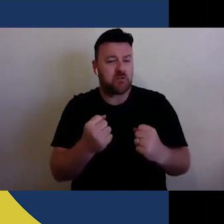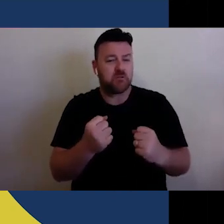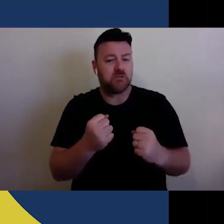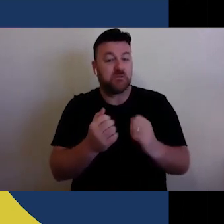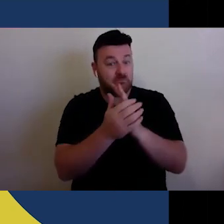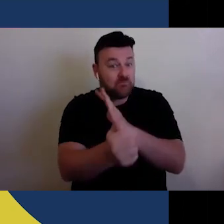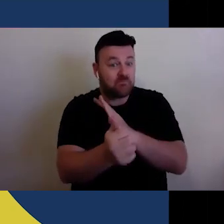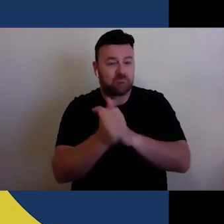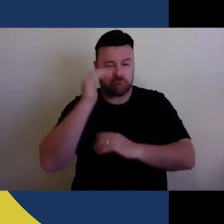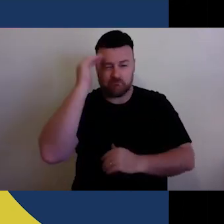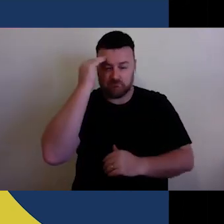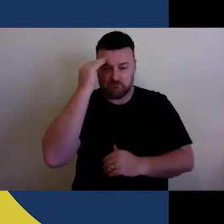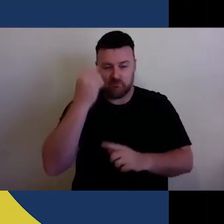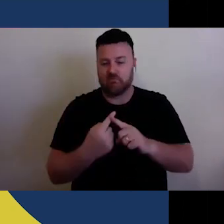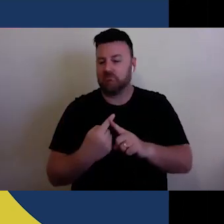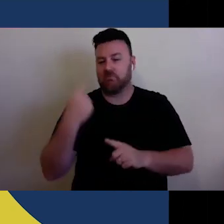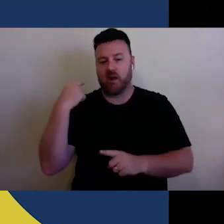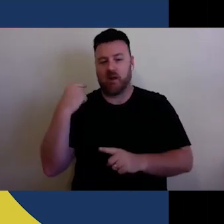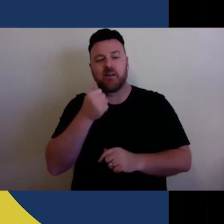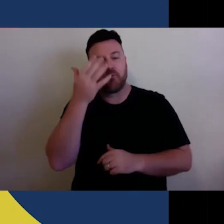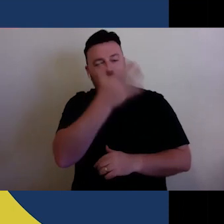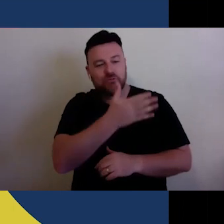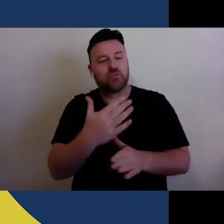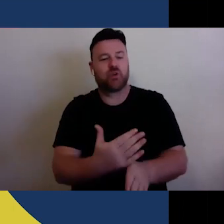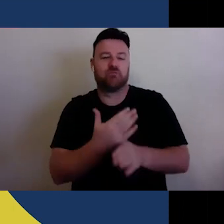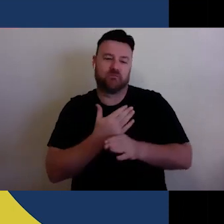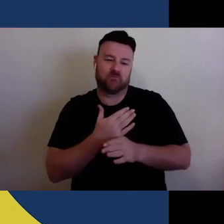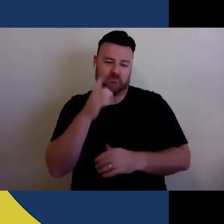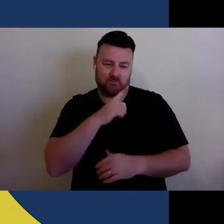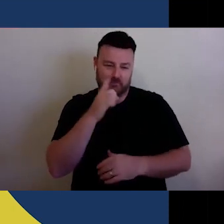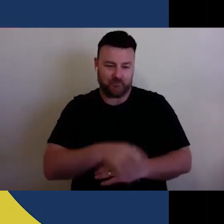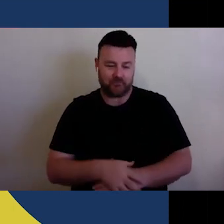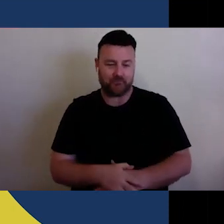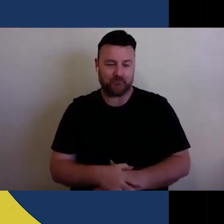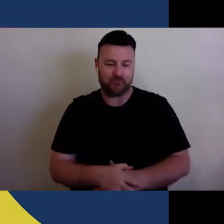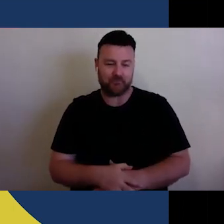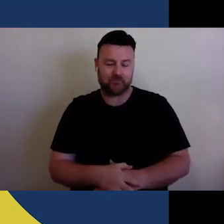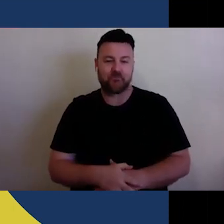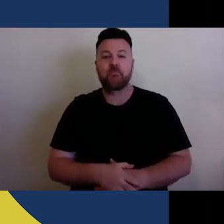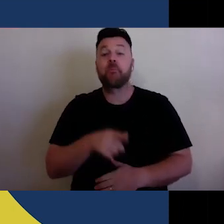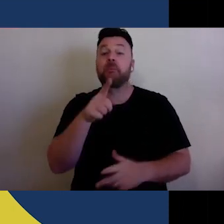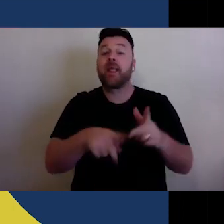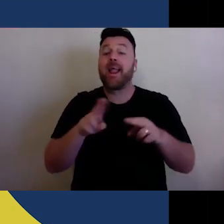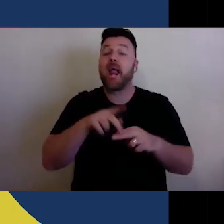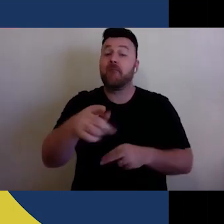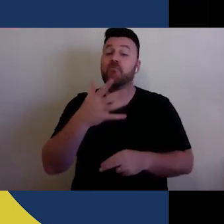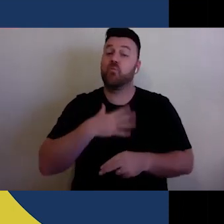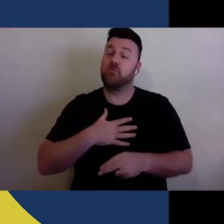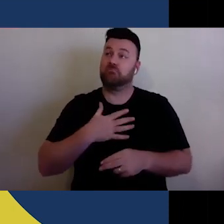Aboriginal and Torres Strait Islander clan groups and language groups. If you'd like to join me in acknowledging where